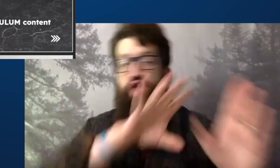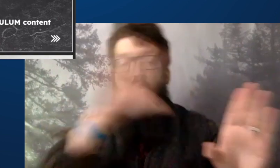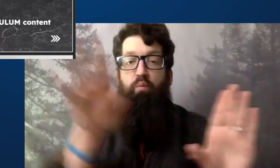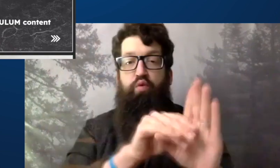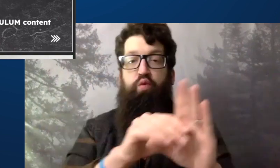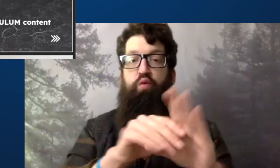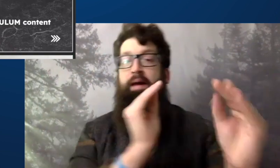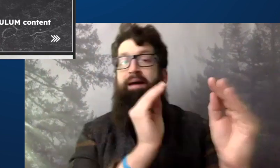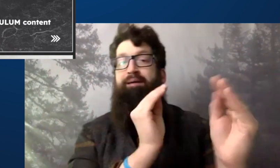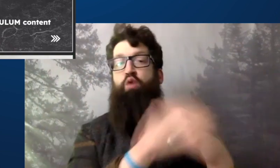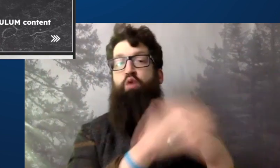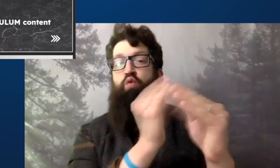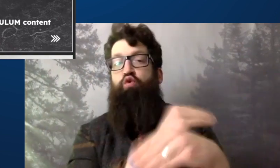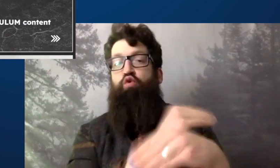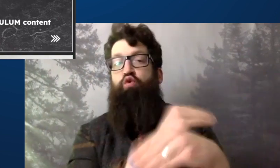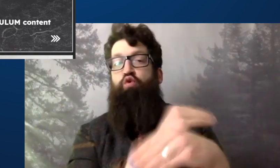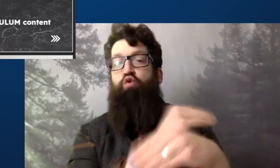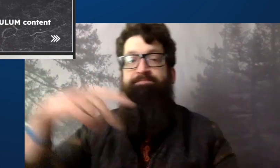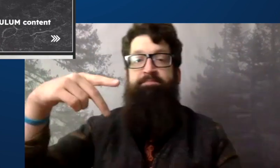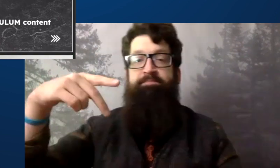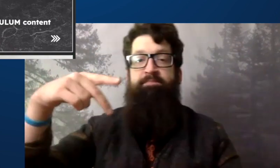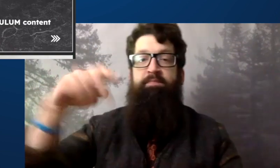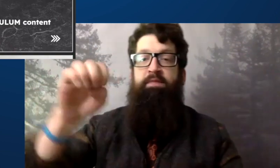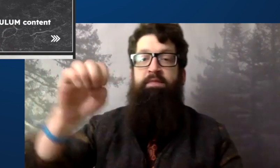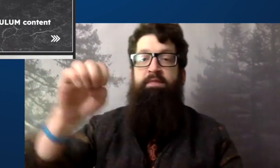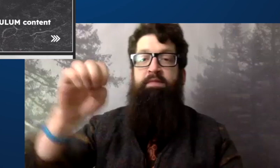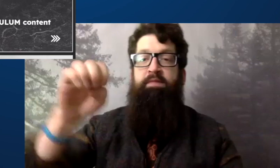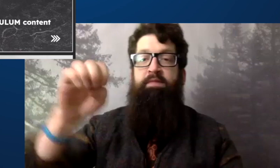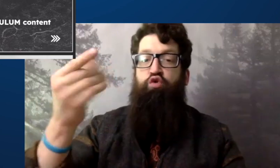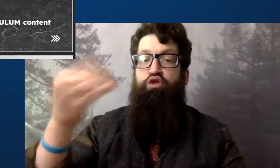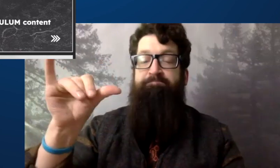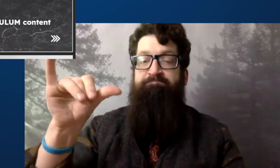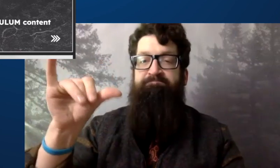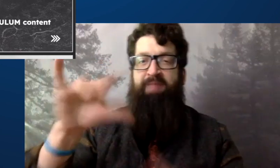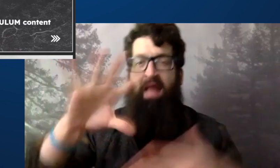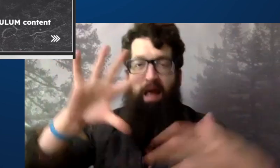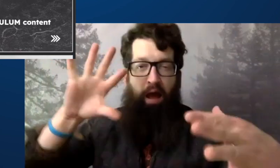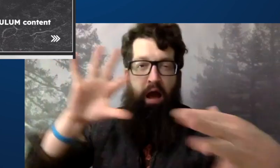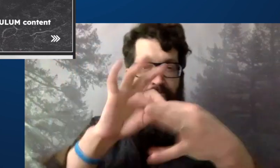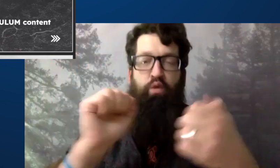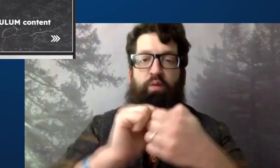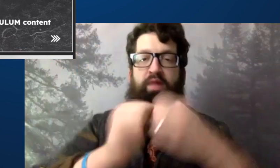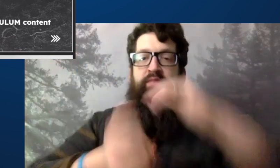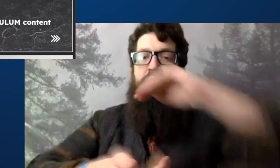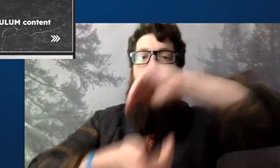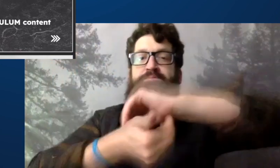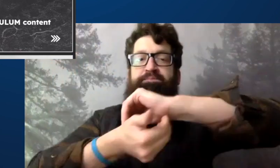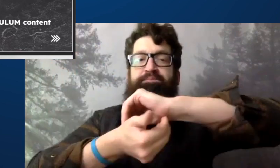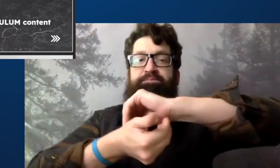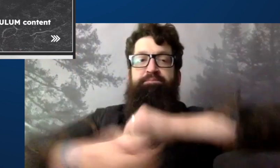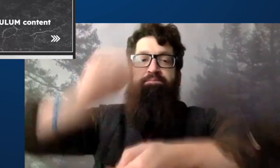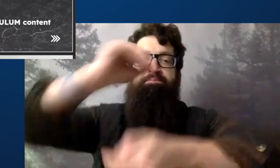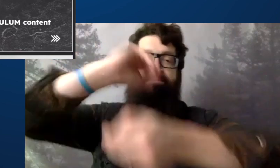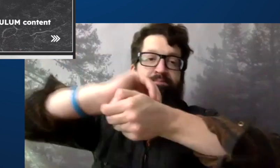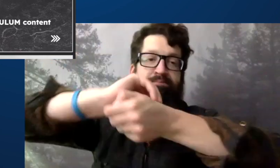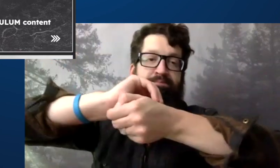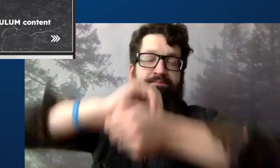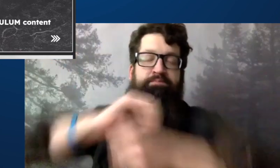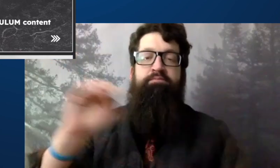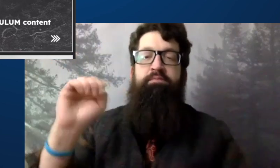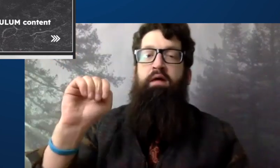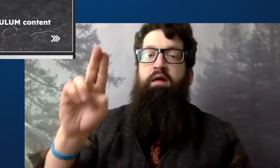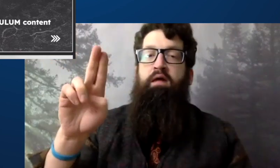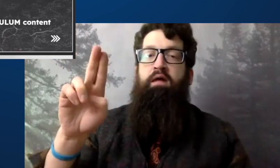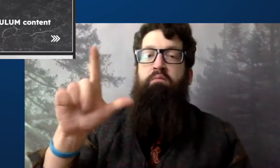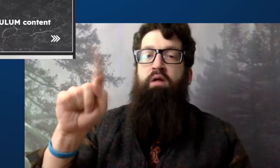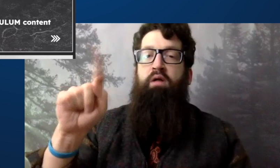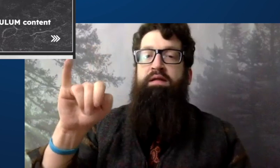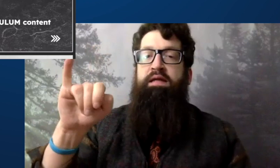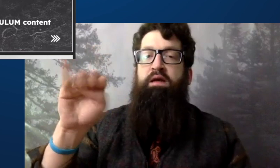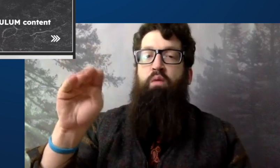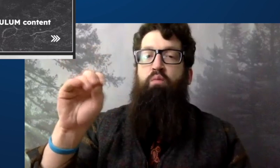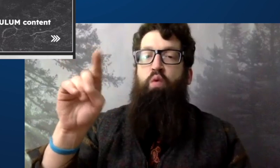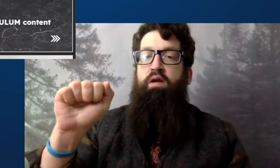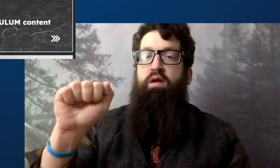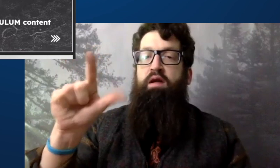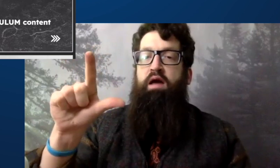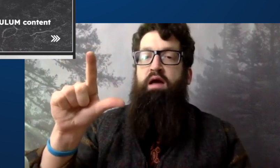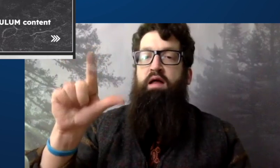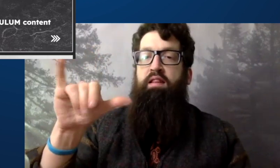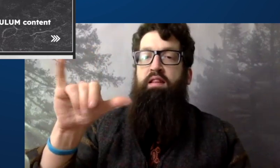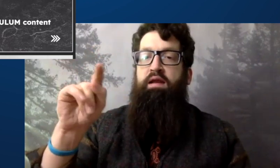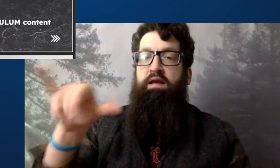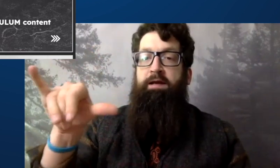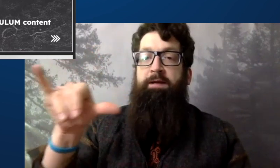deaf research investigates pedagogic methods linked with multi modality.